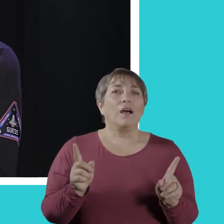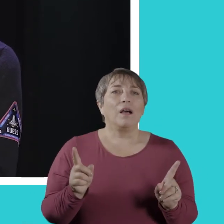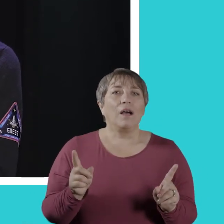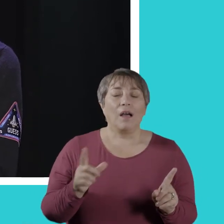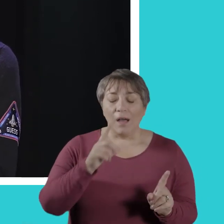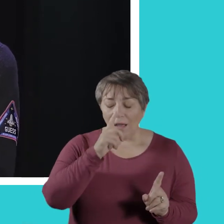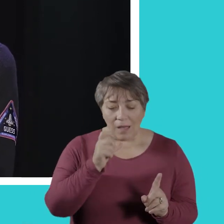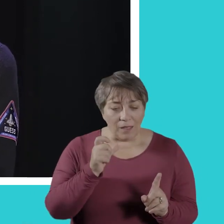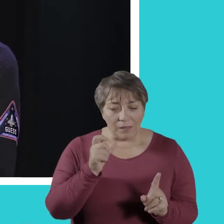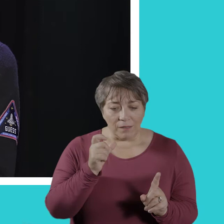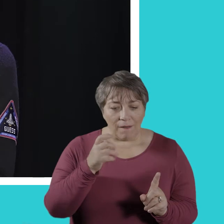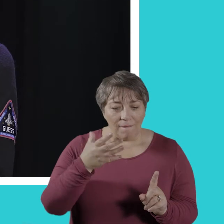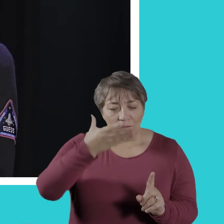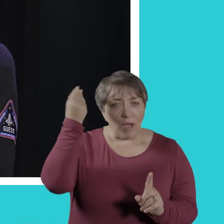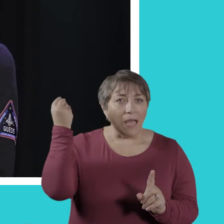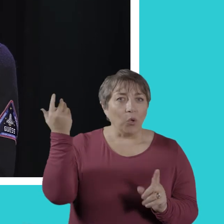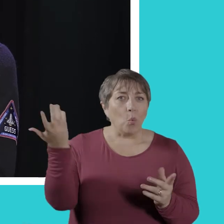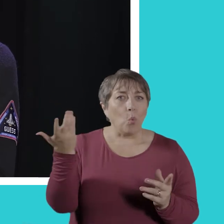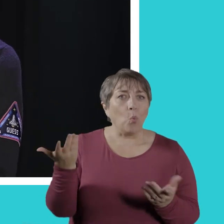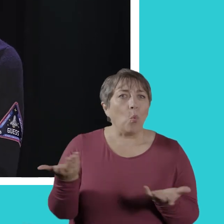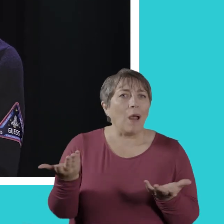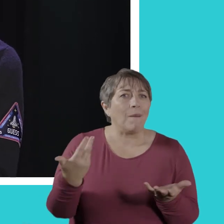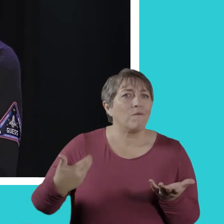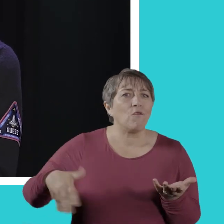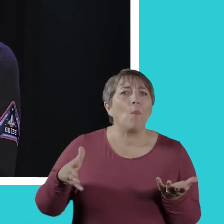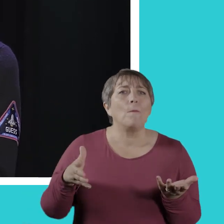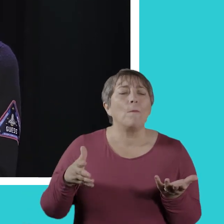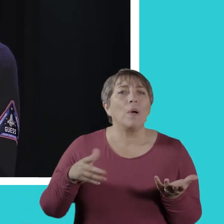and then forget who I am forget where I came from. Because it's all about bringing forward not giving